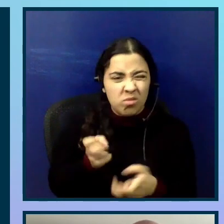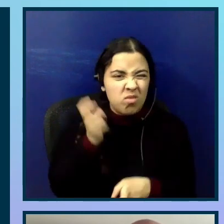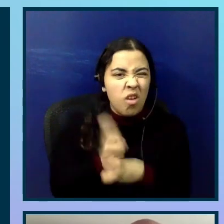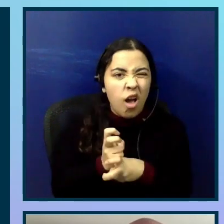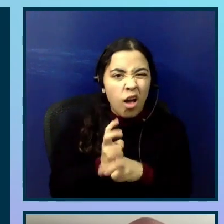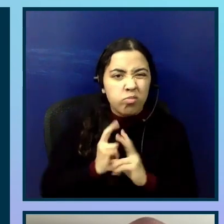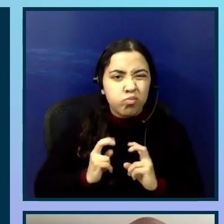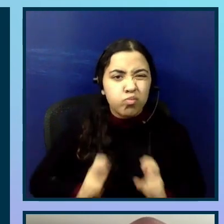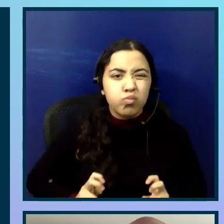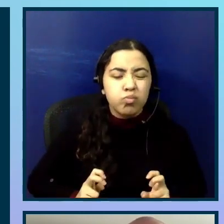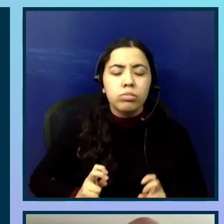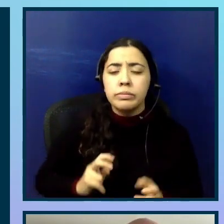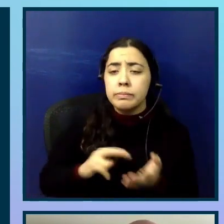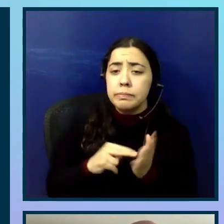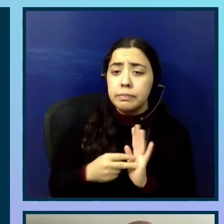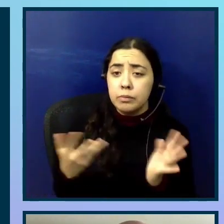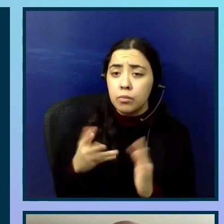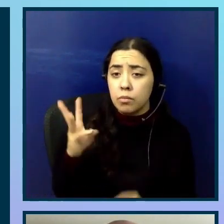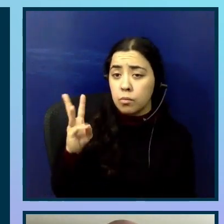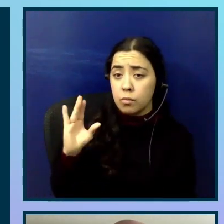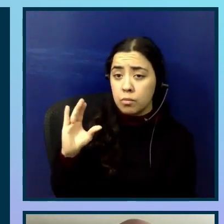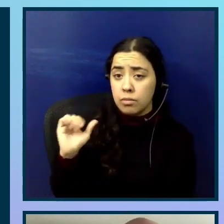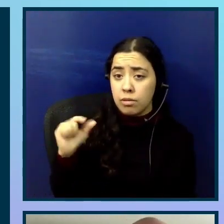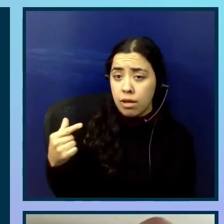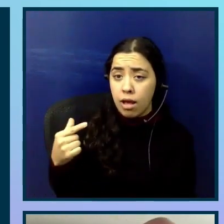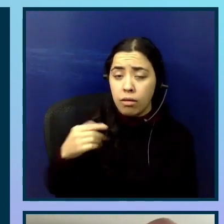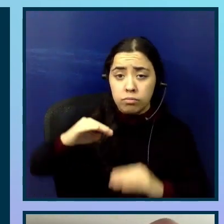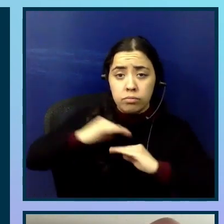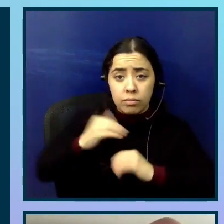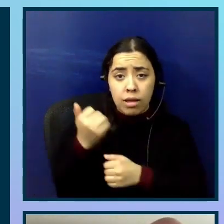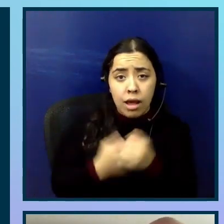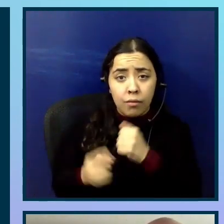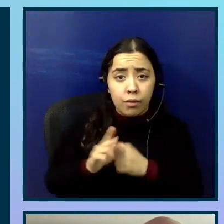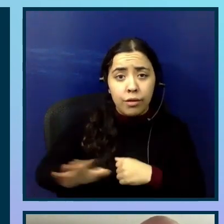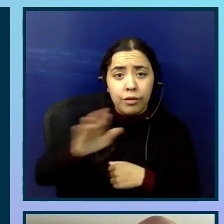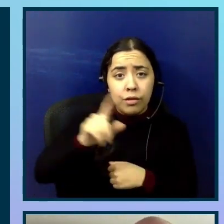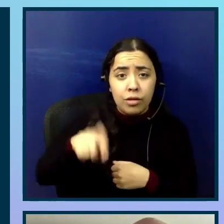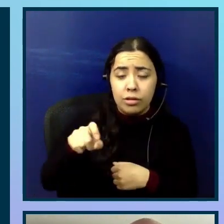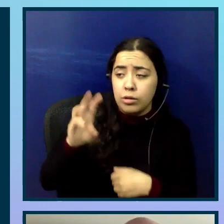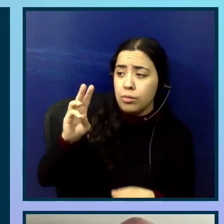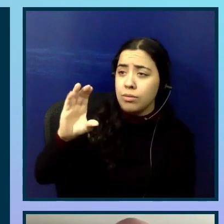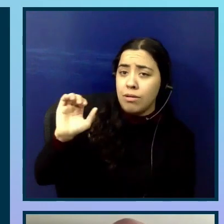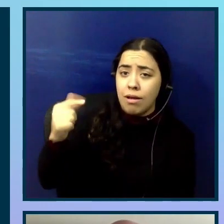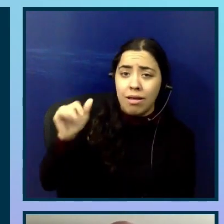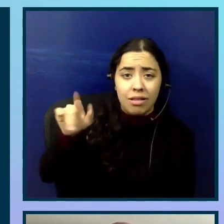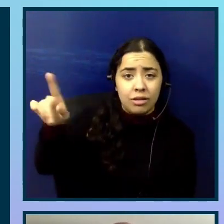Does WCAG cover everyone's needs? Since WCAG can answer to this. Now, despite it being very useful